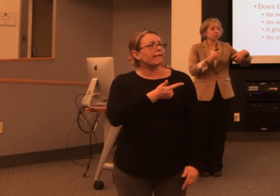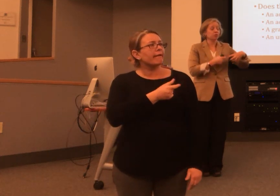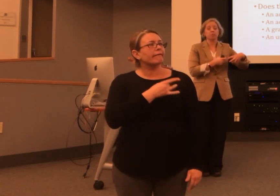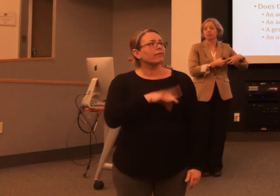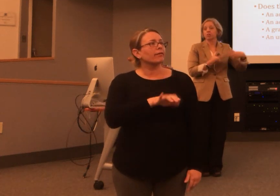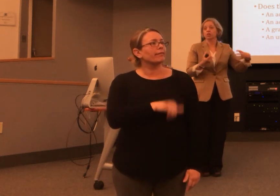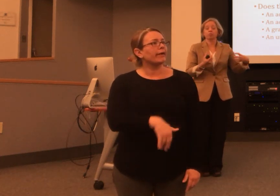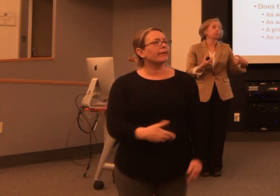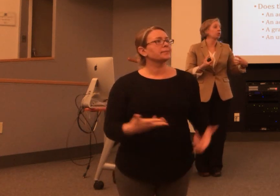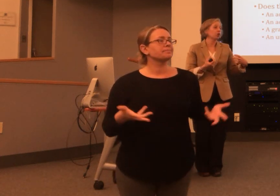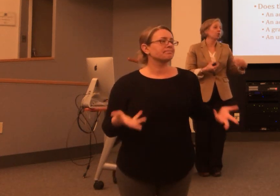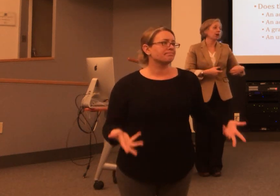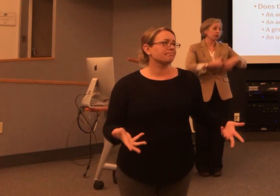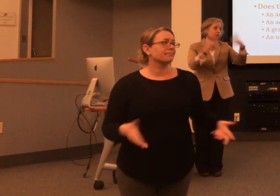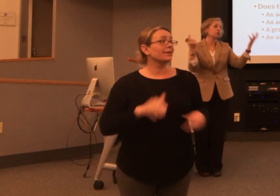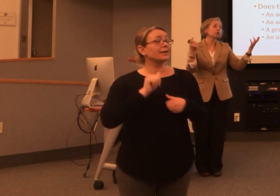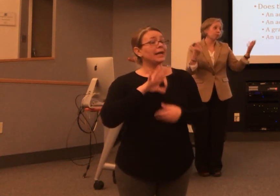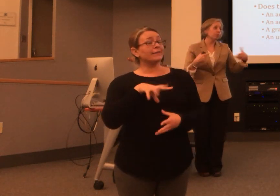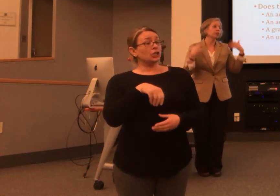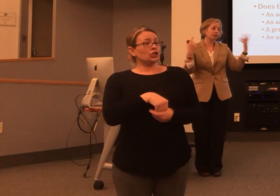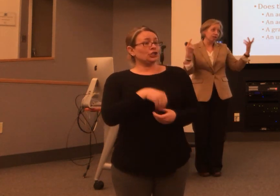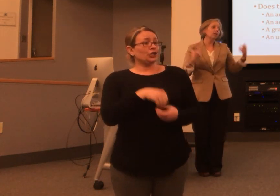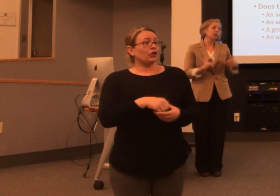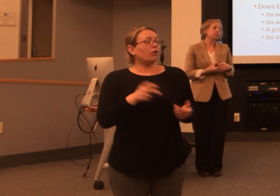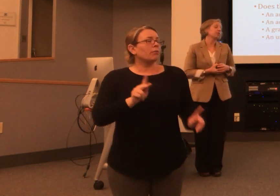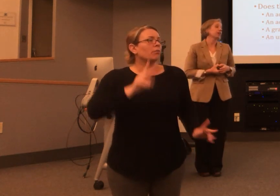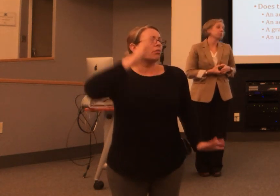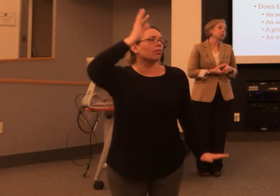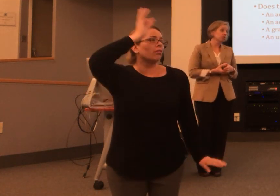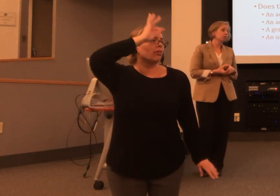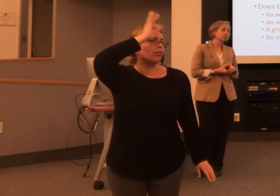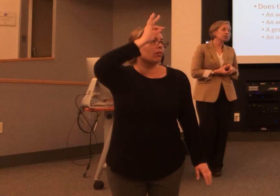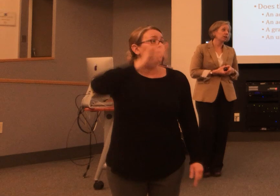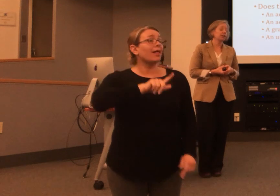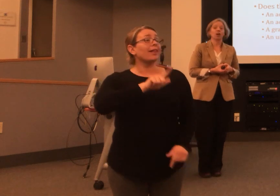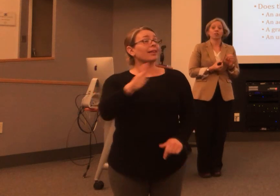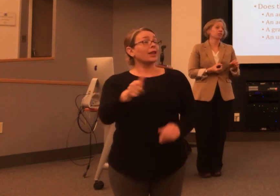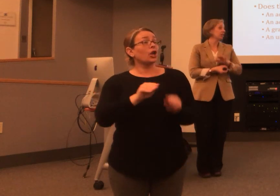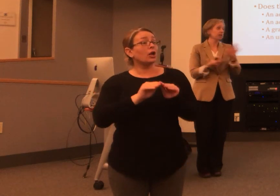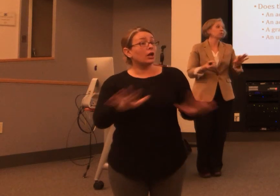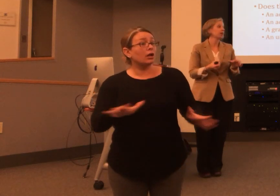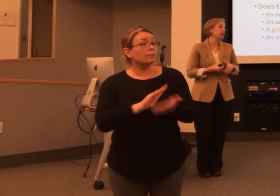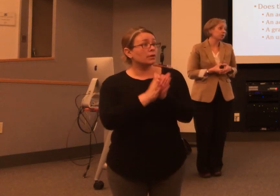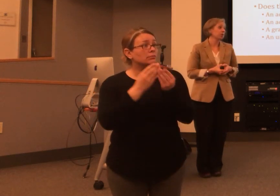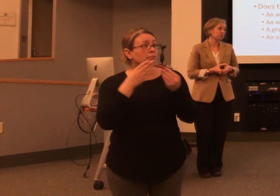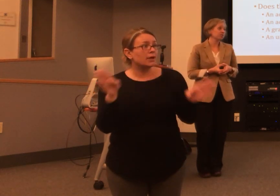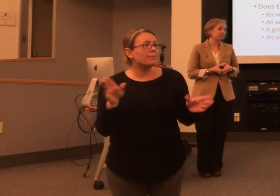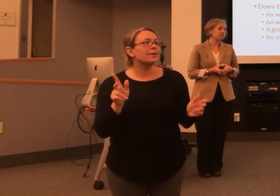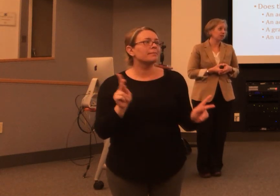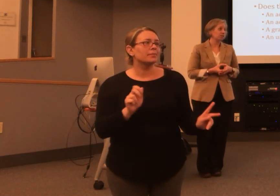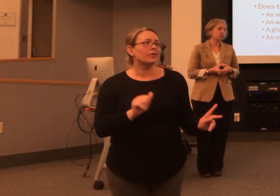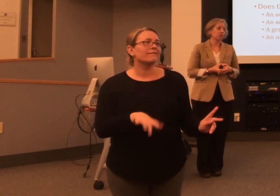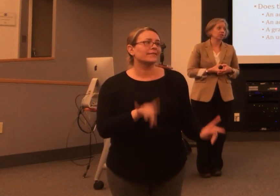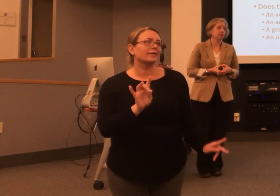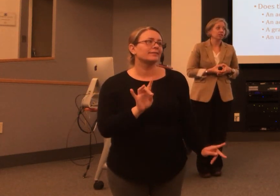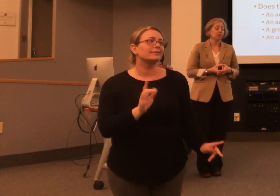As long as you keep it internal, people won't know about it. Once you go public, it's findable. And on the internet in a way it never was, this work.